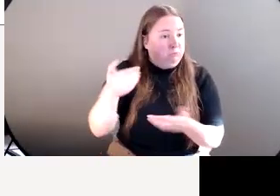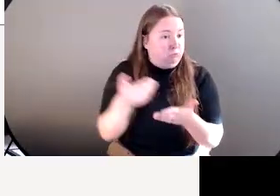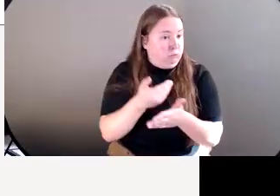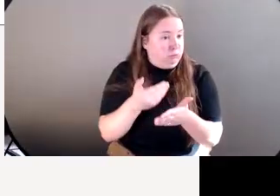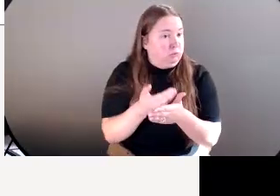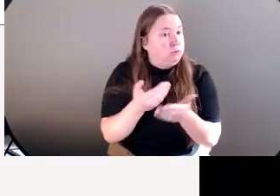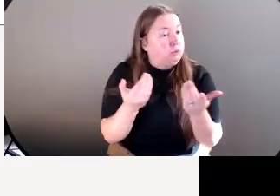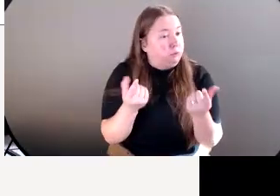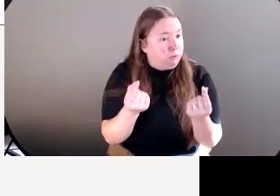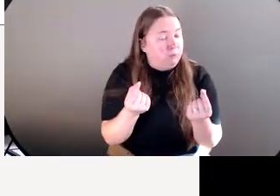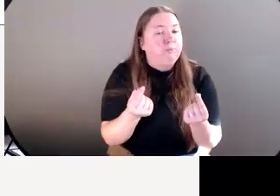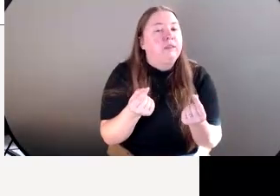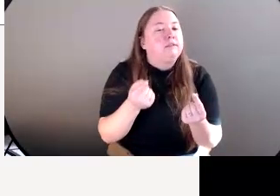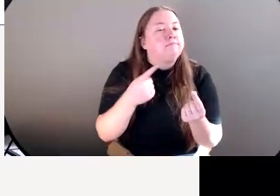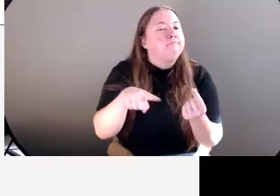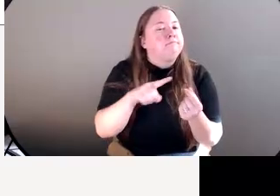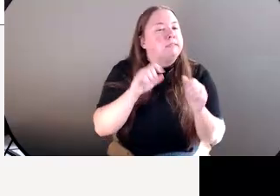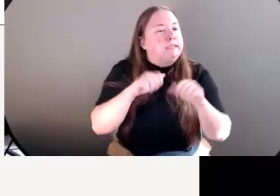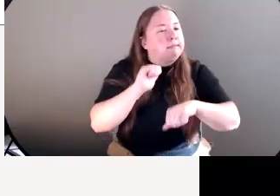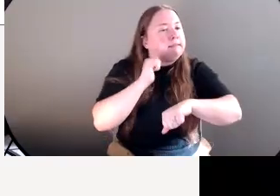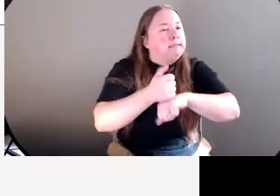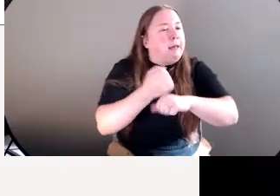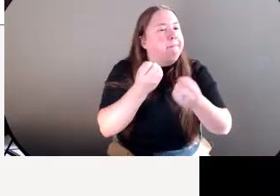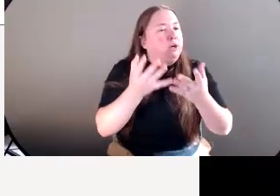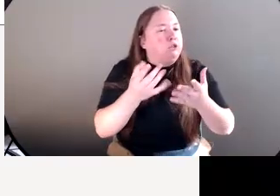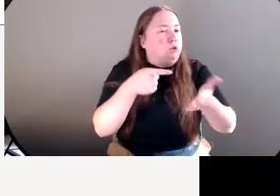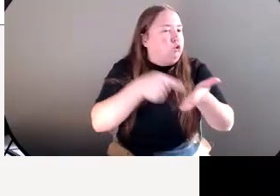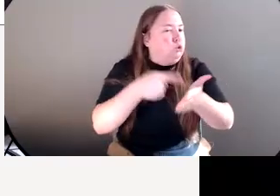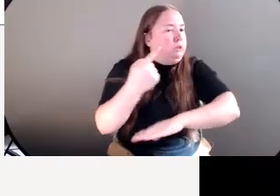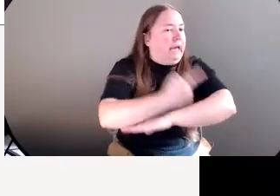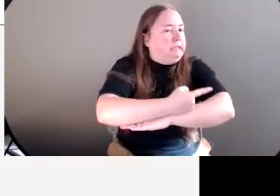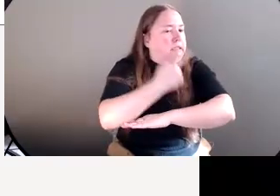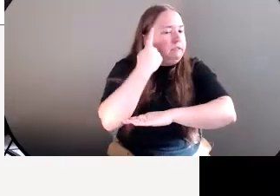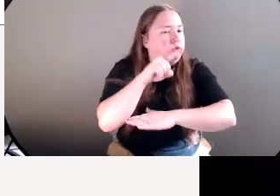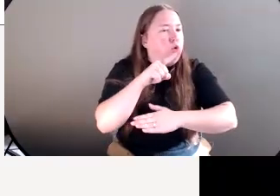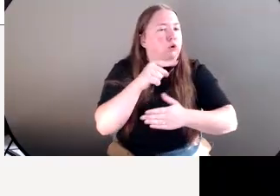to set multiple due dates for graded discussions